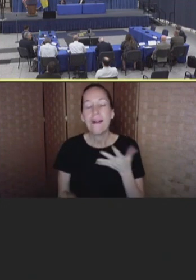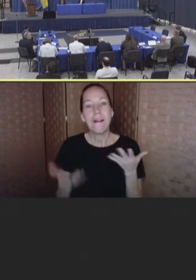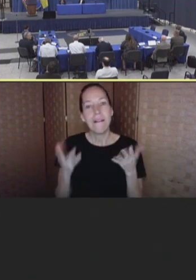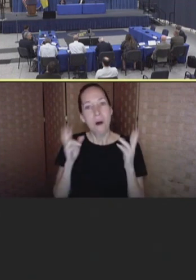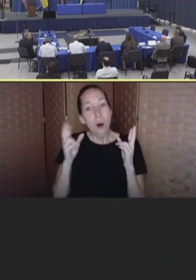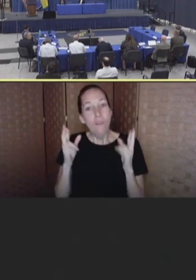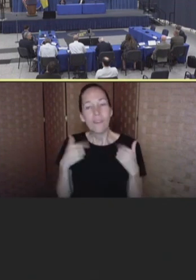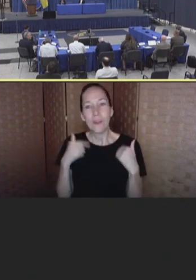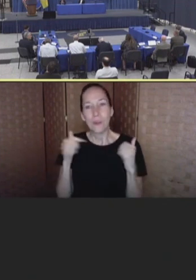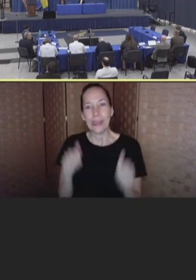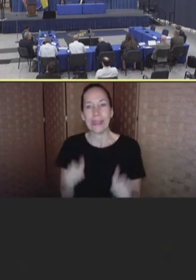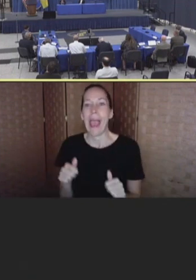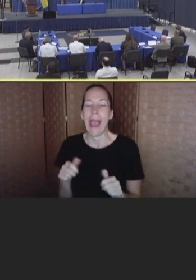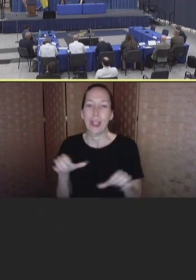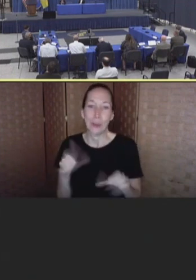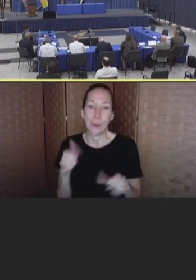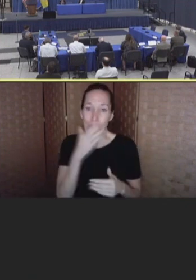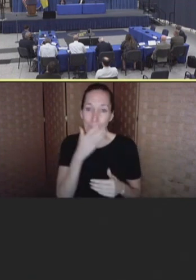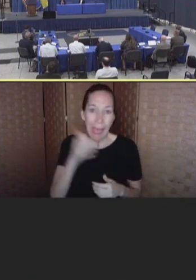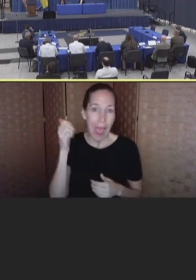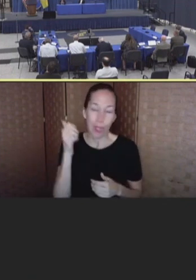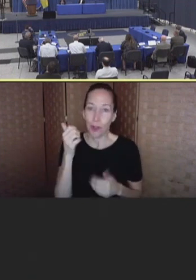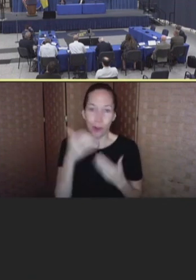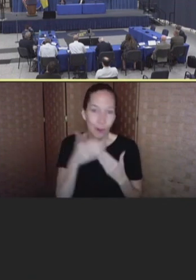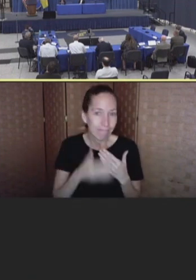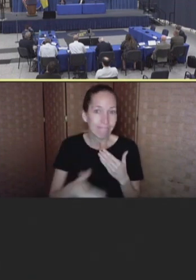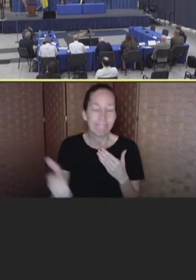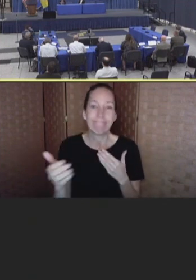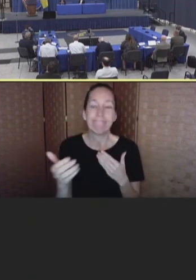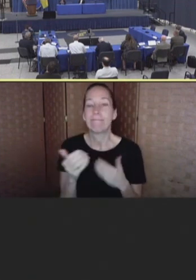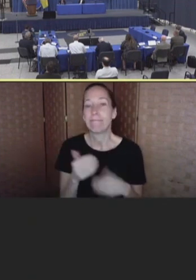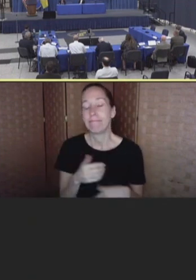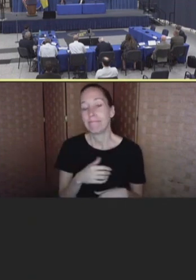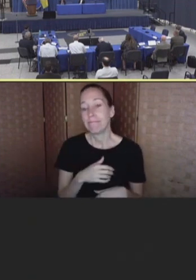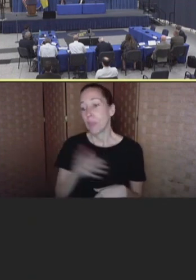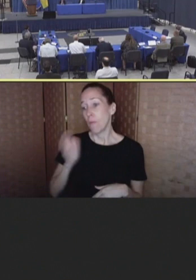That's not saying that people didn't try hard previously, it's just that, you know, with